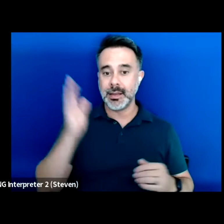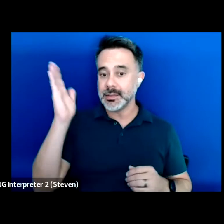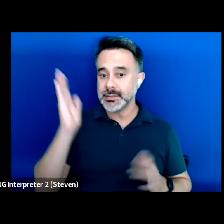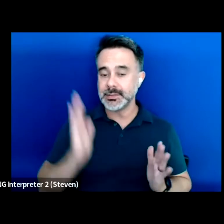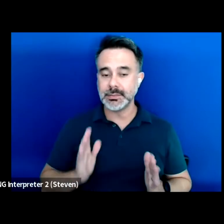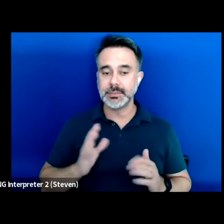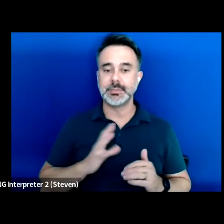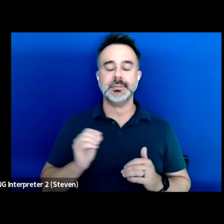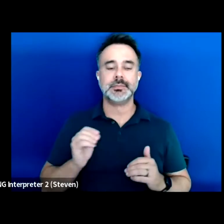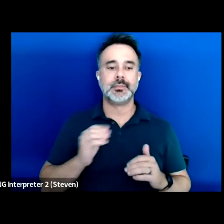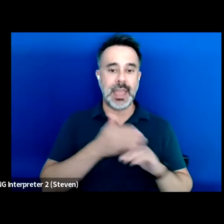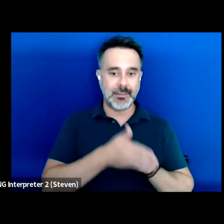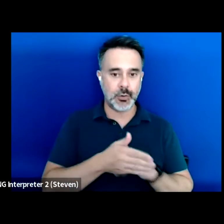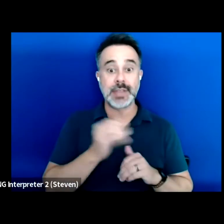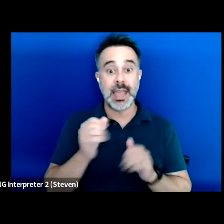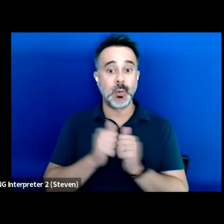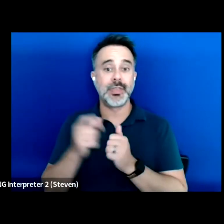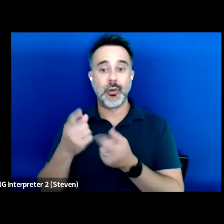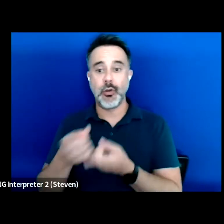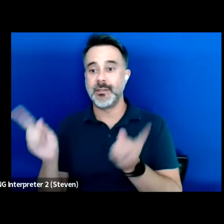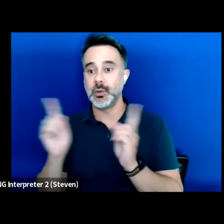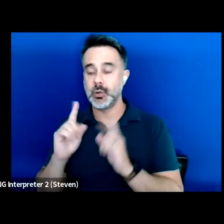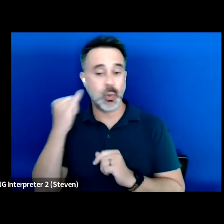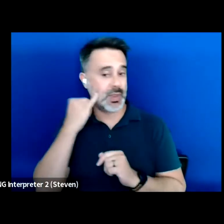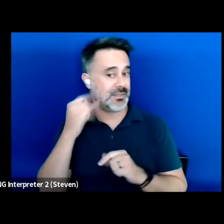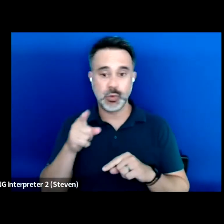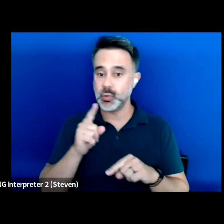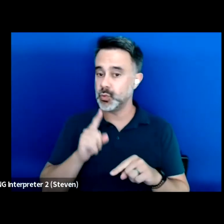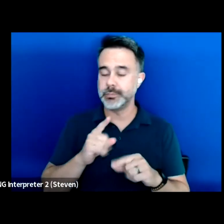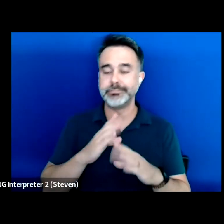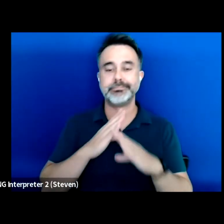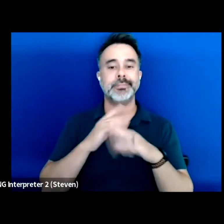I hope you will join us for our future Tiger Talks as well and --